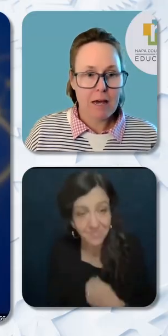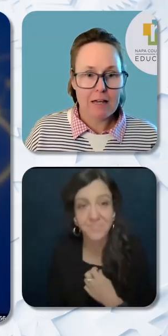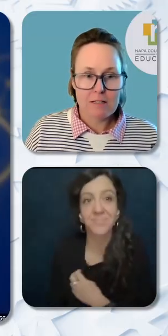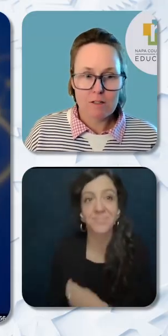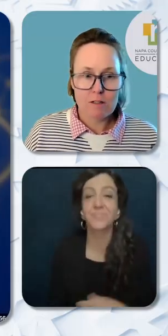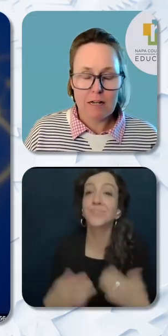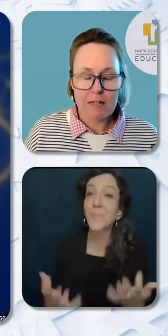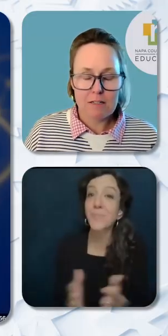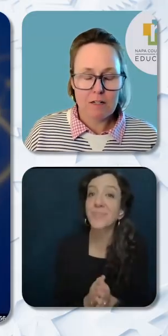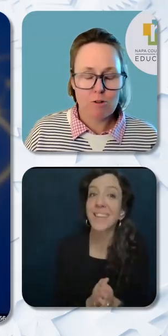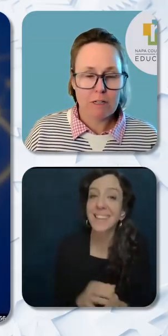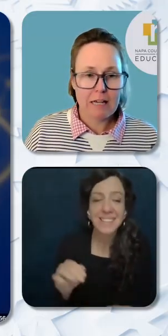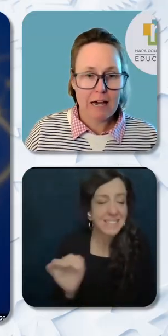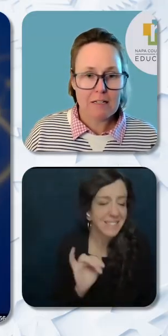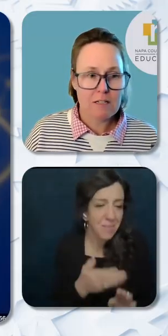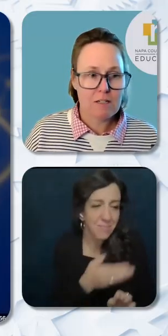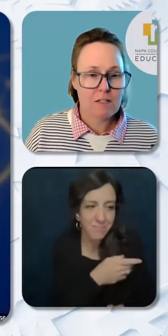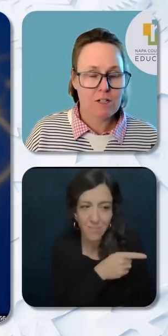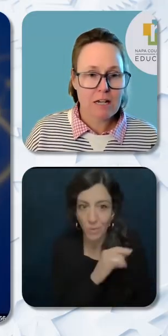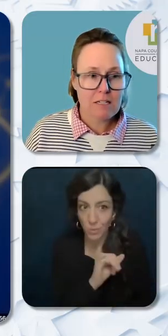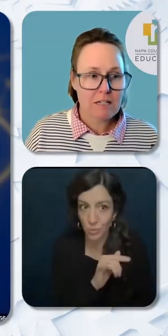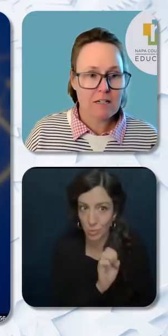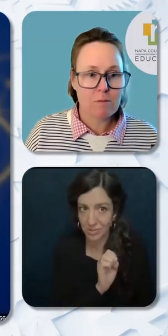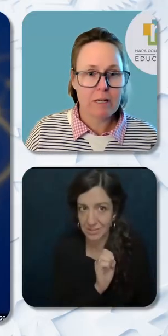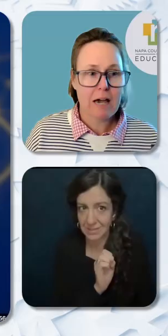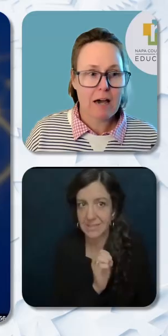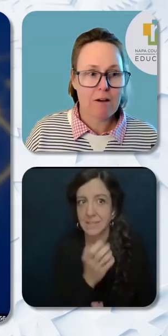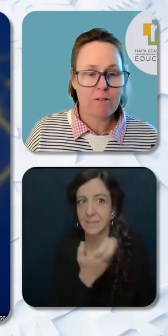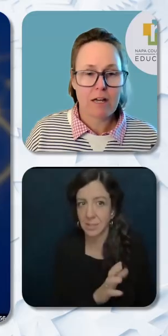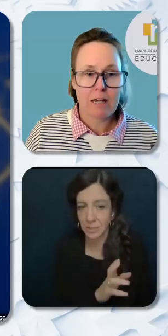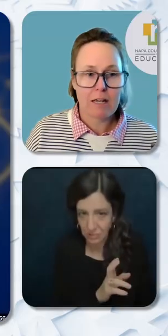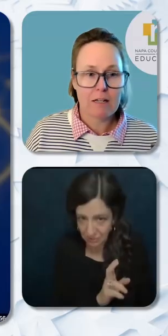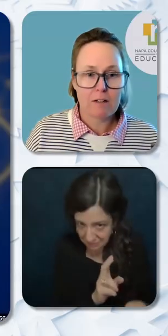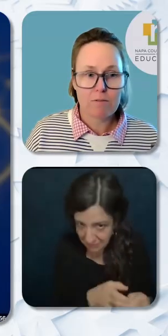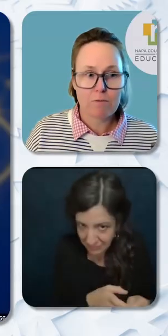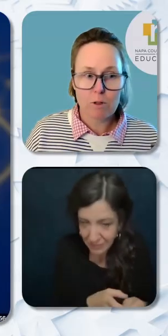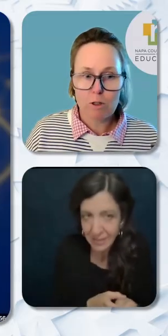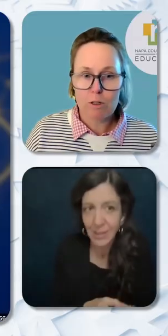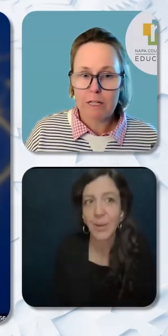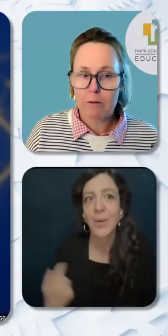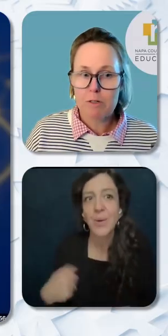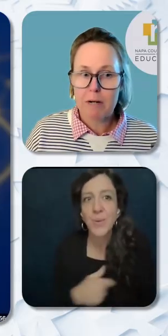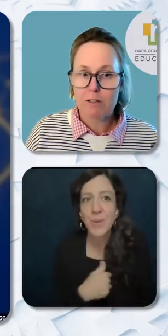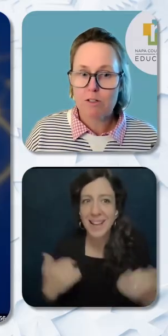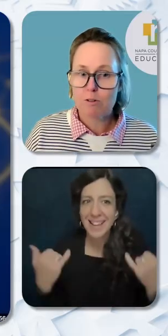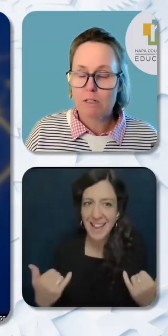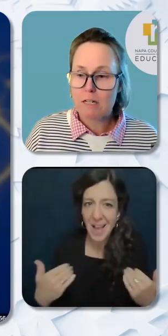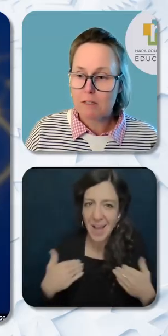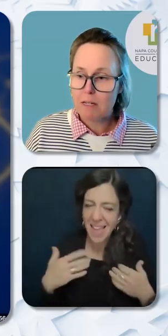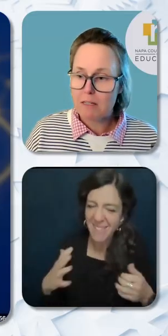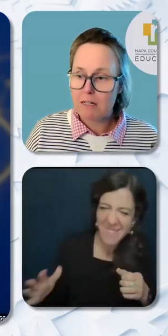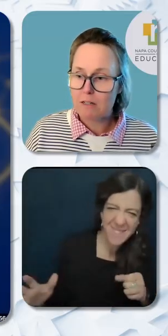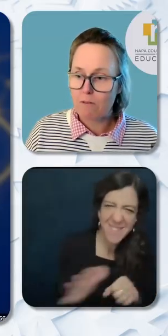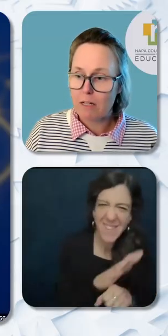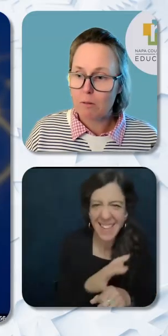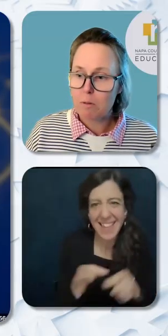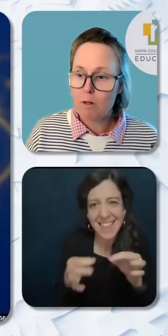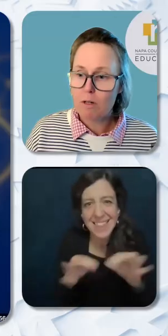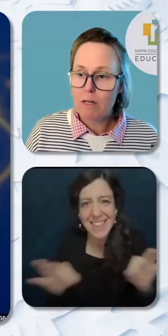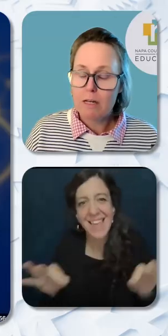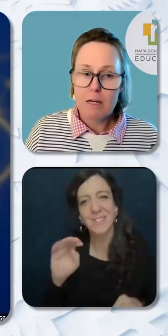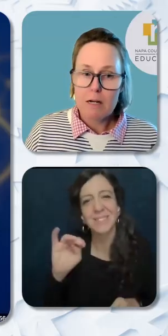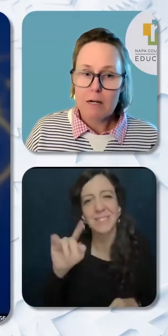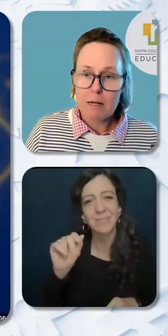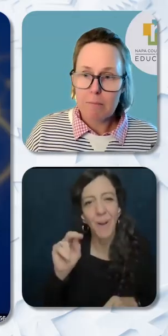As… as, Julie has suggested, we have a full Language Milestones Assessment that is available,